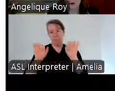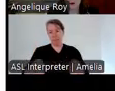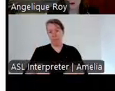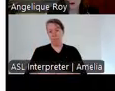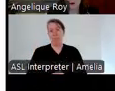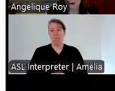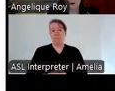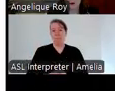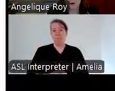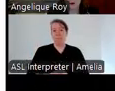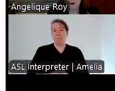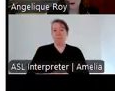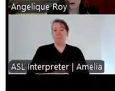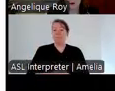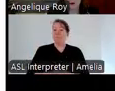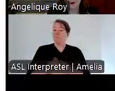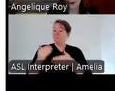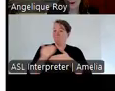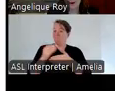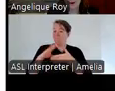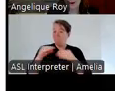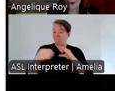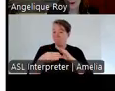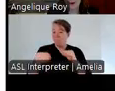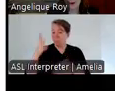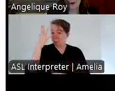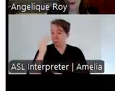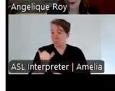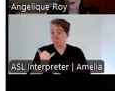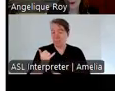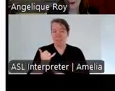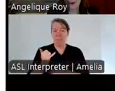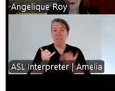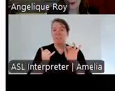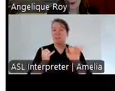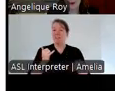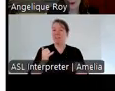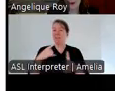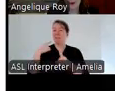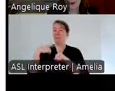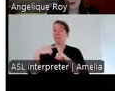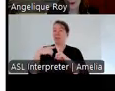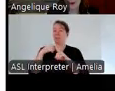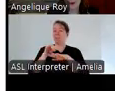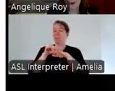to the AAA standard. And I share this story to illustrate the positive ripple effect initiatives like this can have.